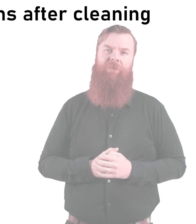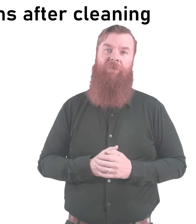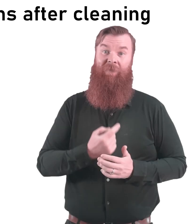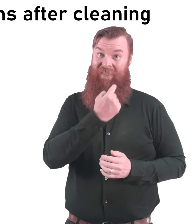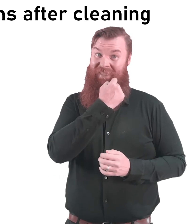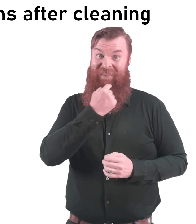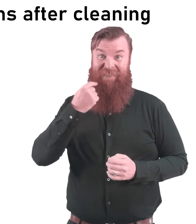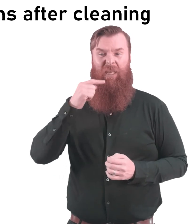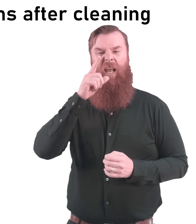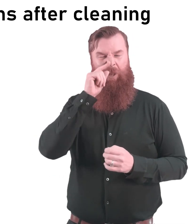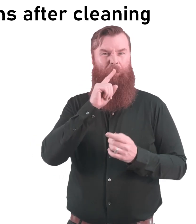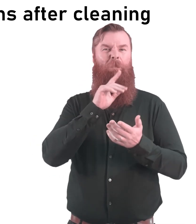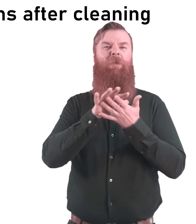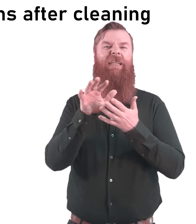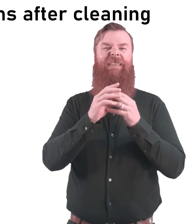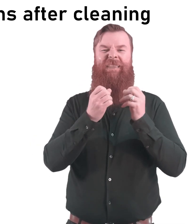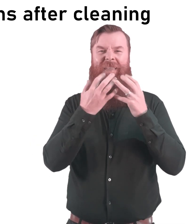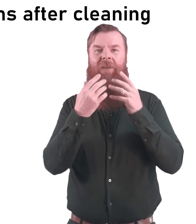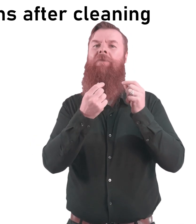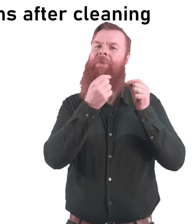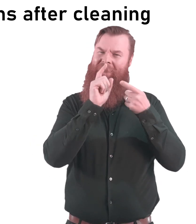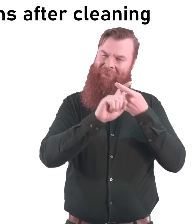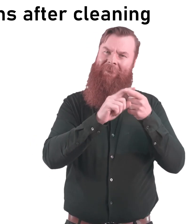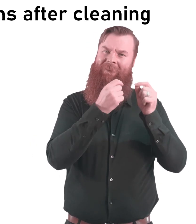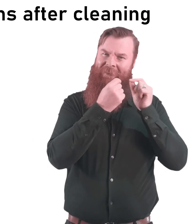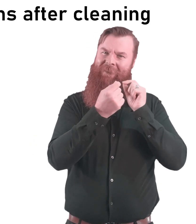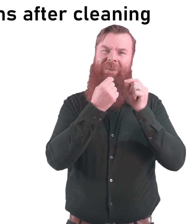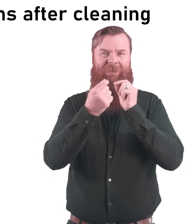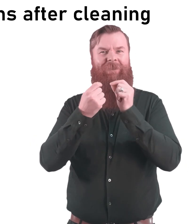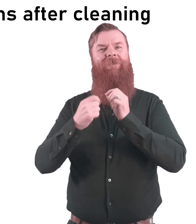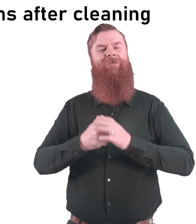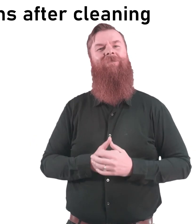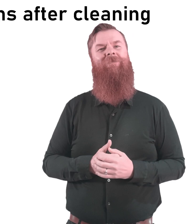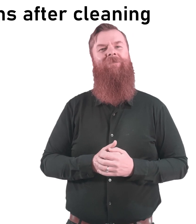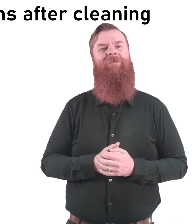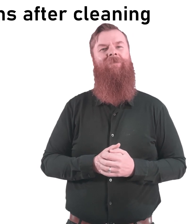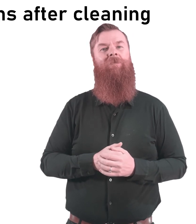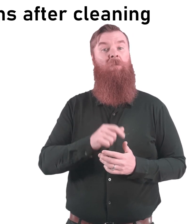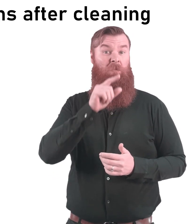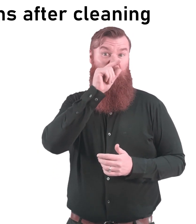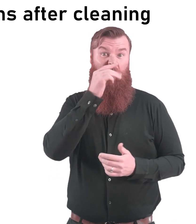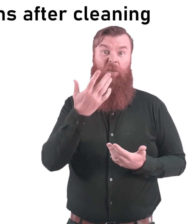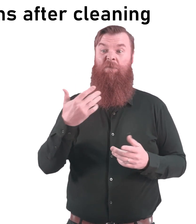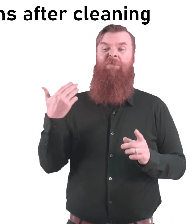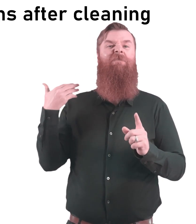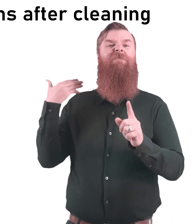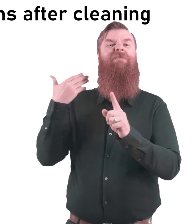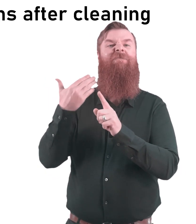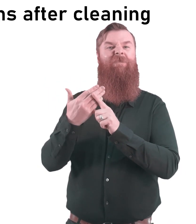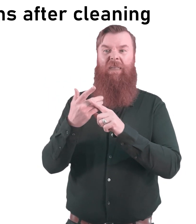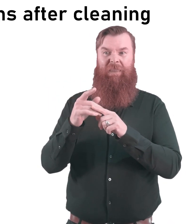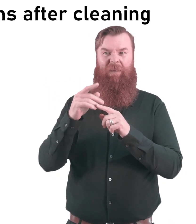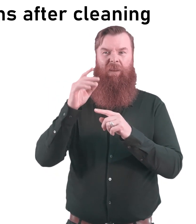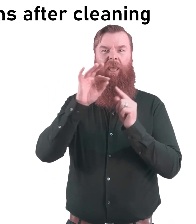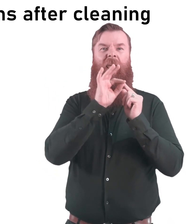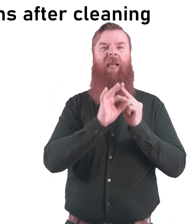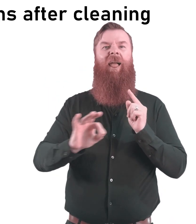Gums may bleed when you clean between your teeth. It is more likely to happen if you have not cleaned between your teeth for a while.